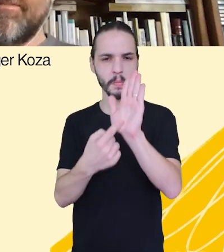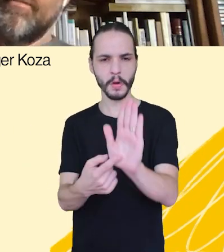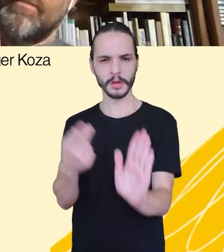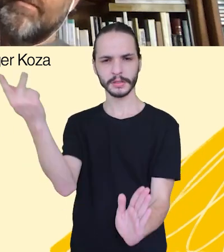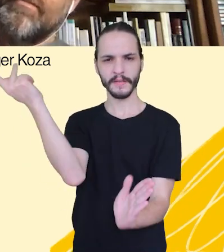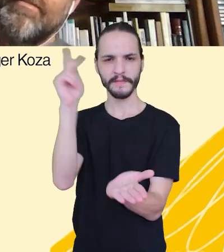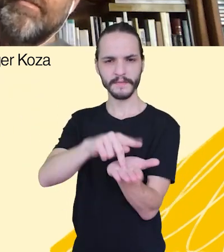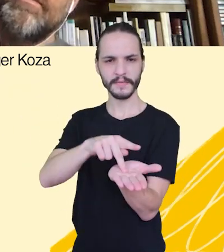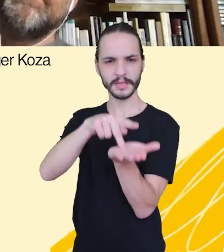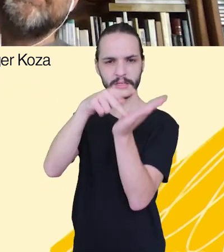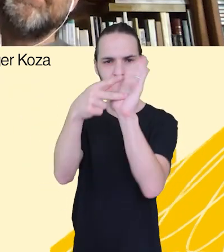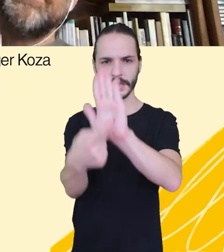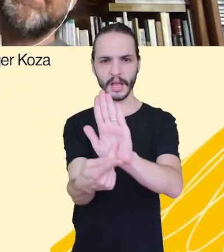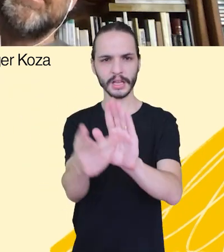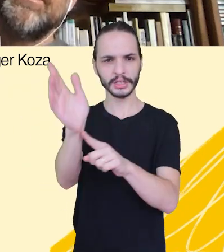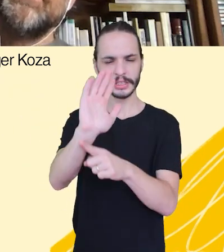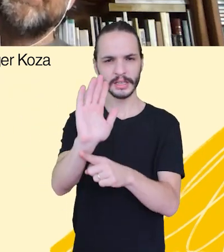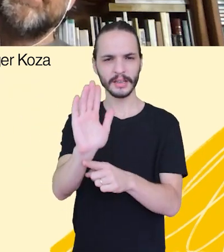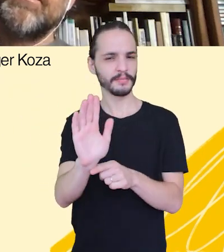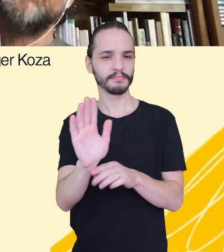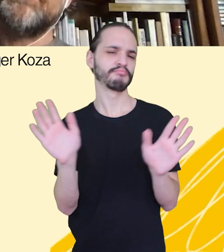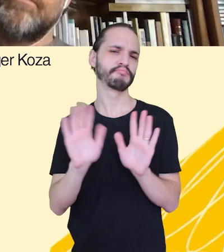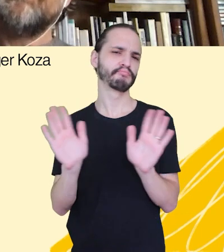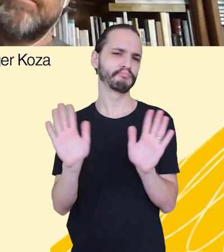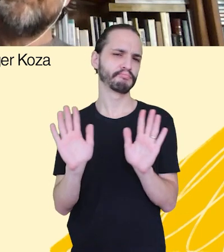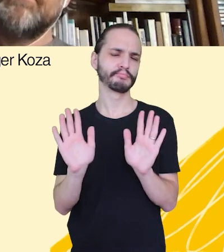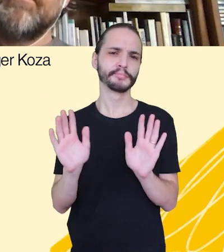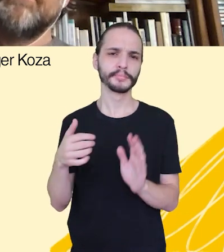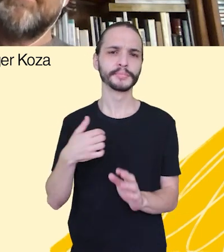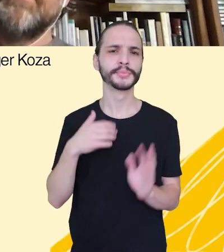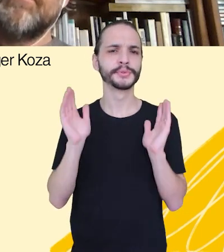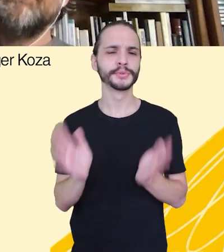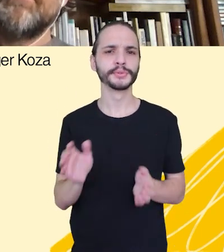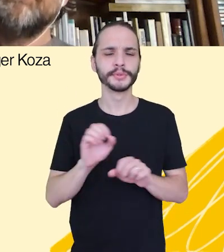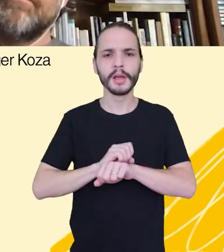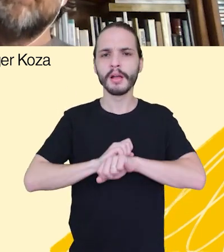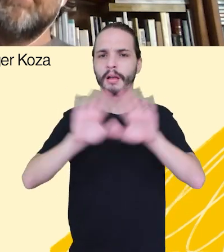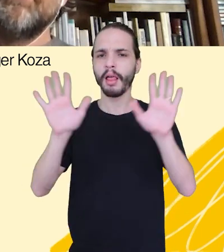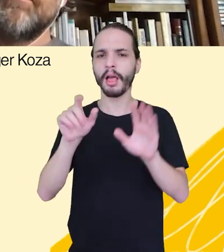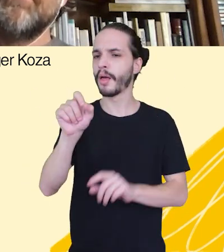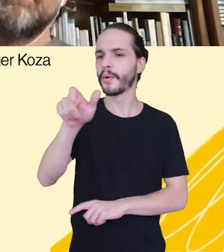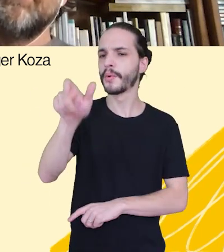I mean it was already clear what she's doing, that she's working in a kind of an art school and there is this other person.